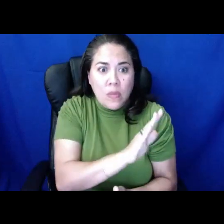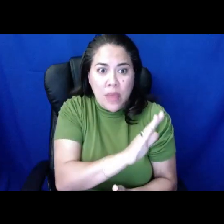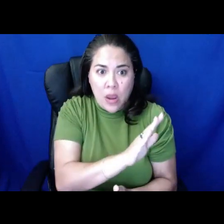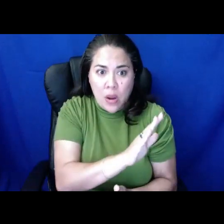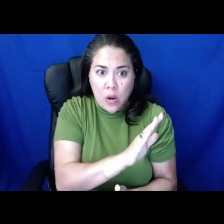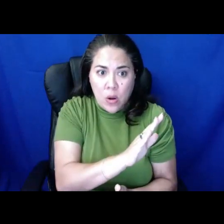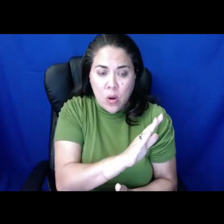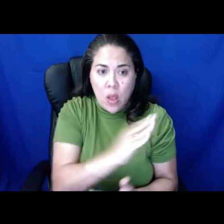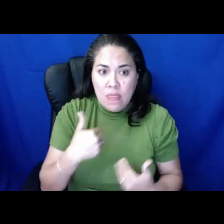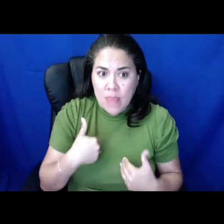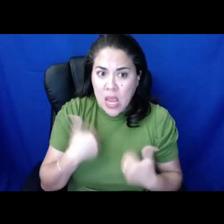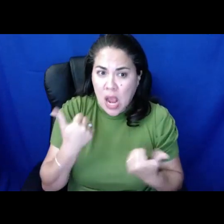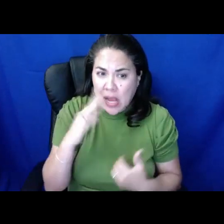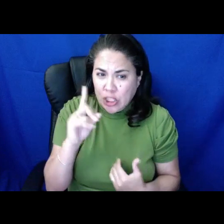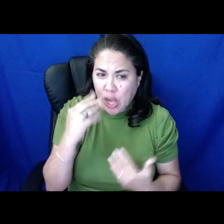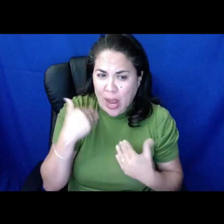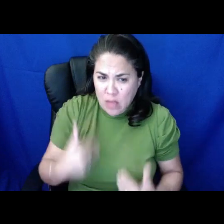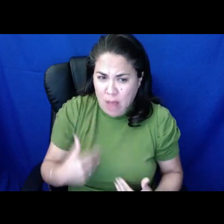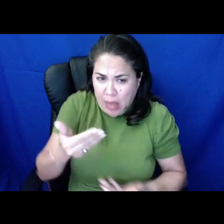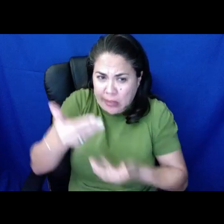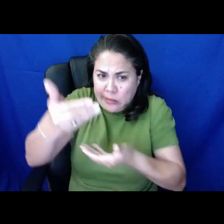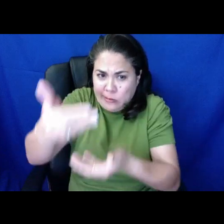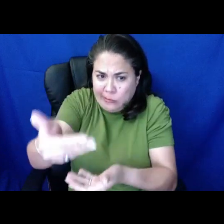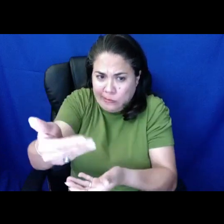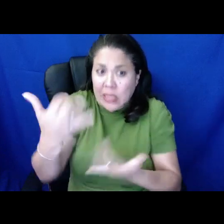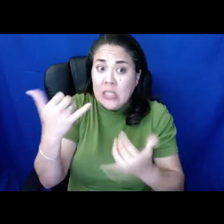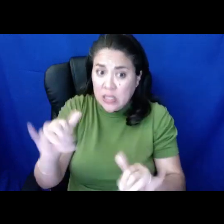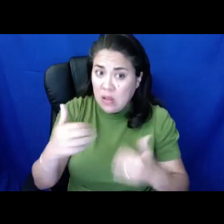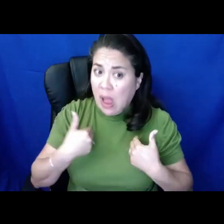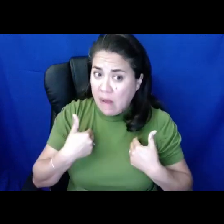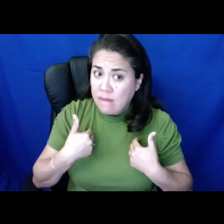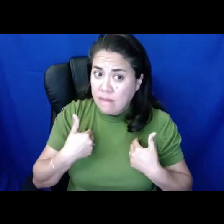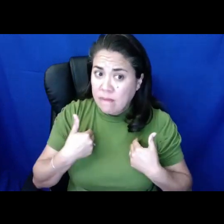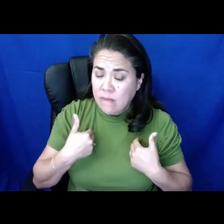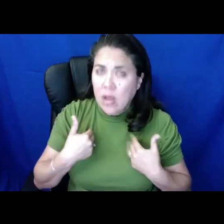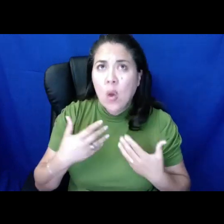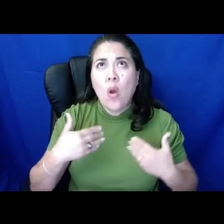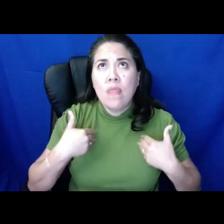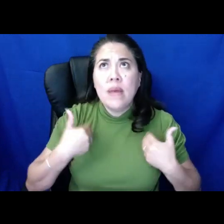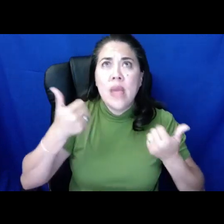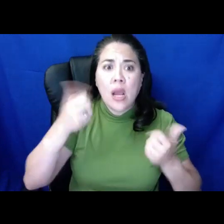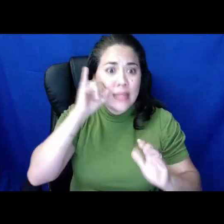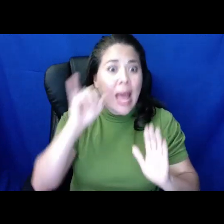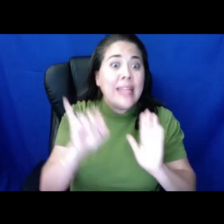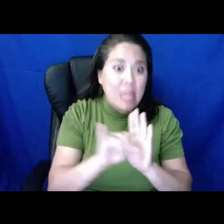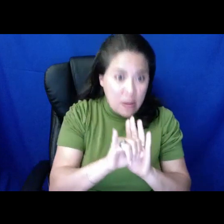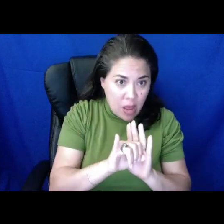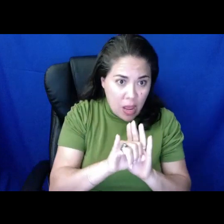Leslie McIntosh: The youngest child to die, not the youngest. Leslie McIntosh: The youngest identified, we should say deletion Africa.